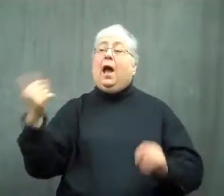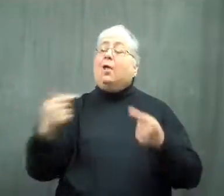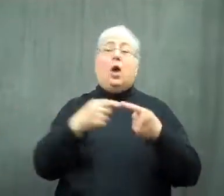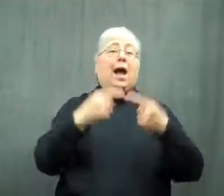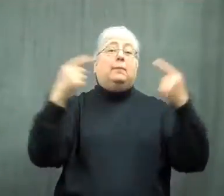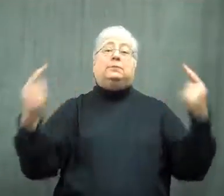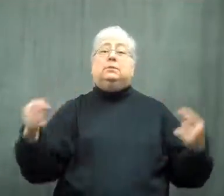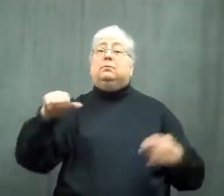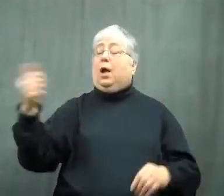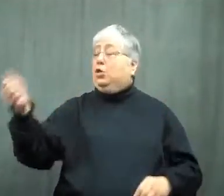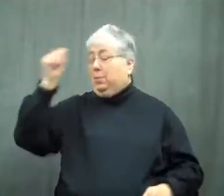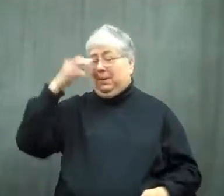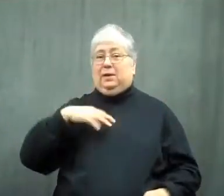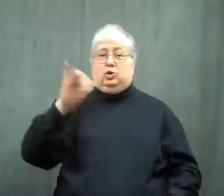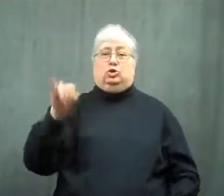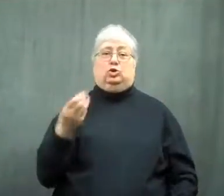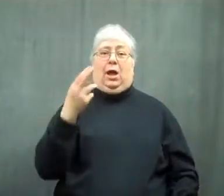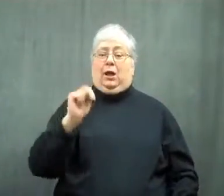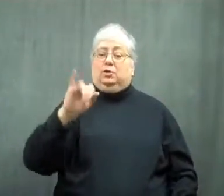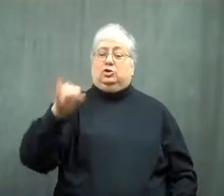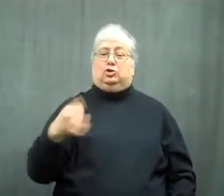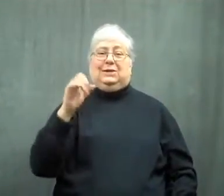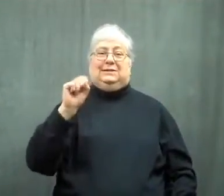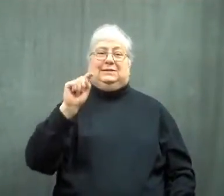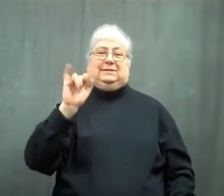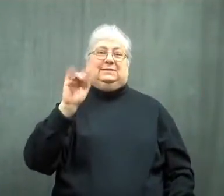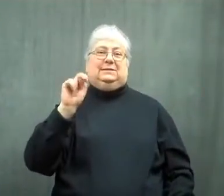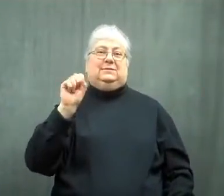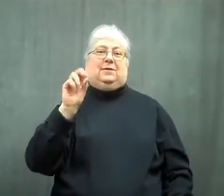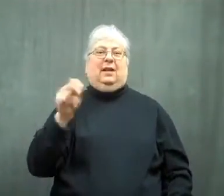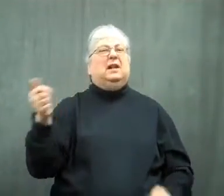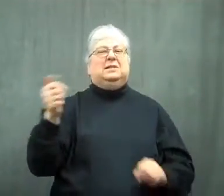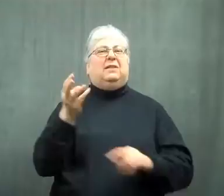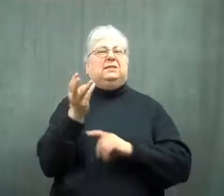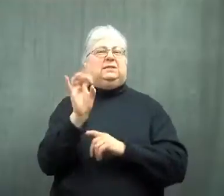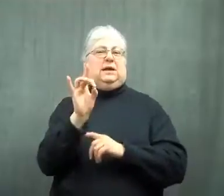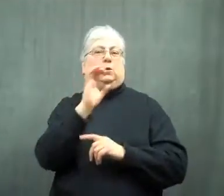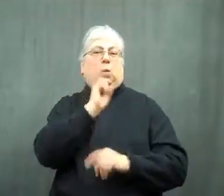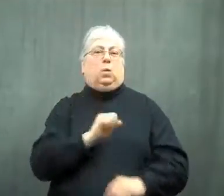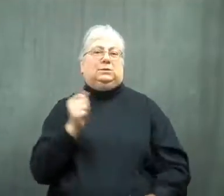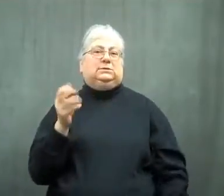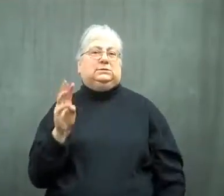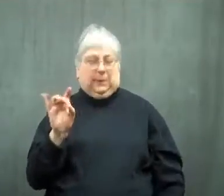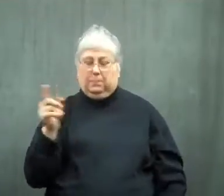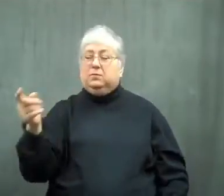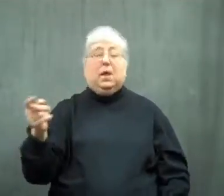On the opposite end of the spectrum is 68 year old John J. Stinson.